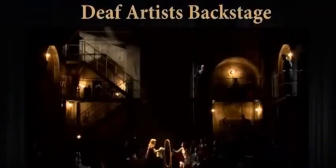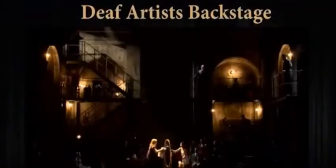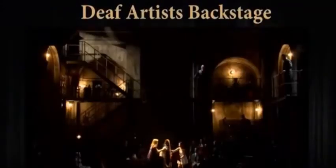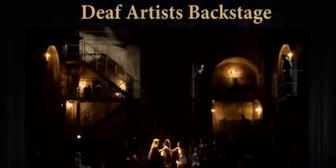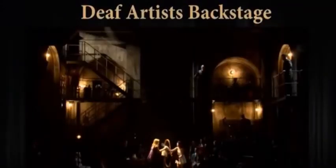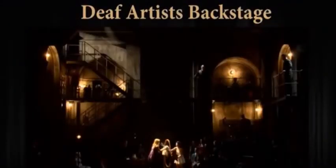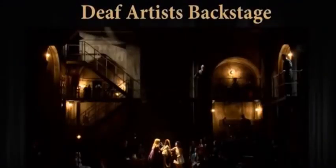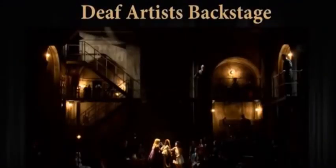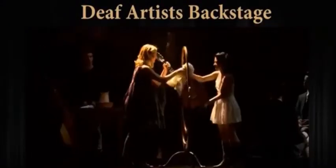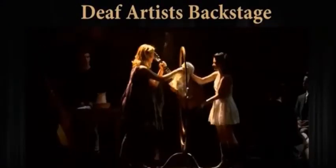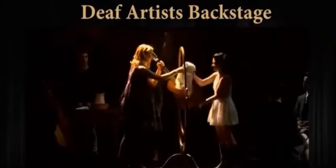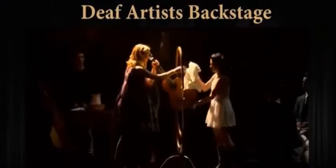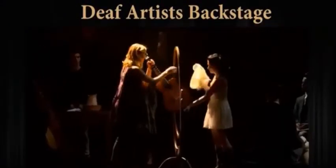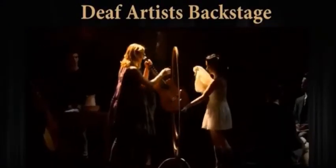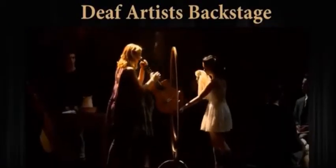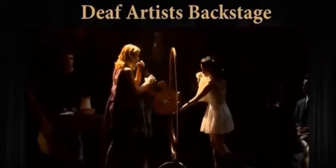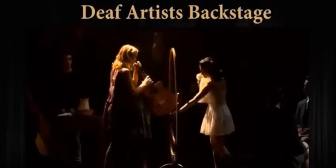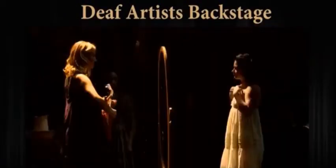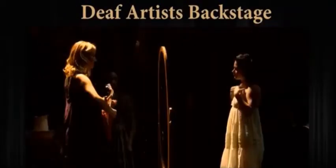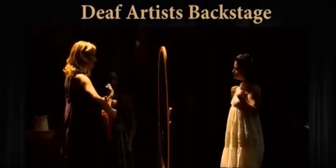~can you translate for me what Joey says? Thank you. - Mackenzie~